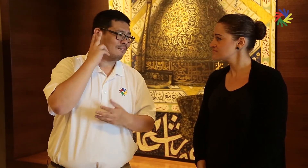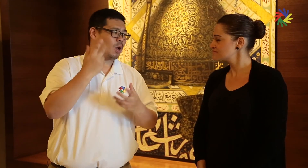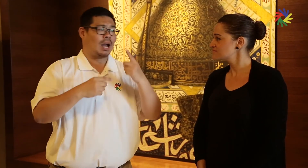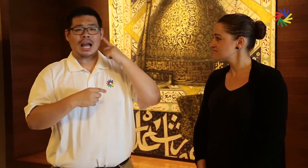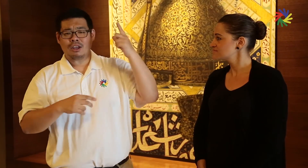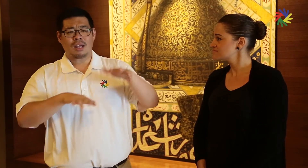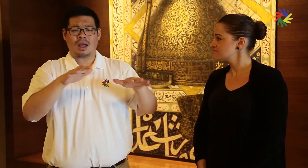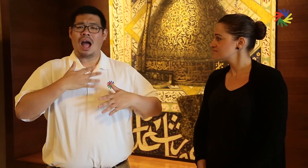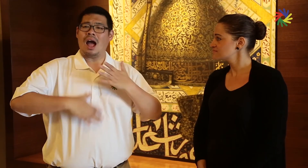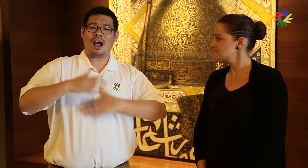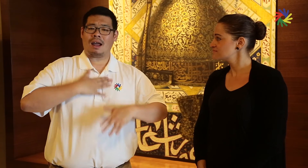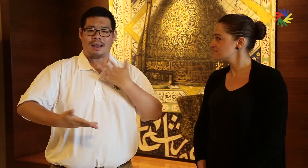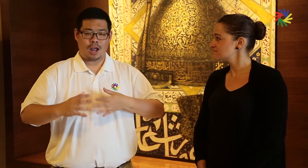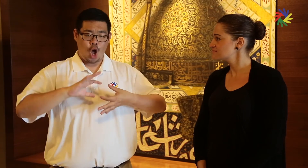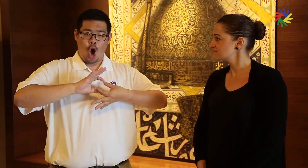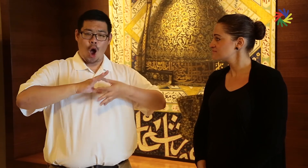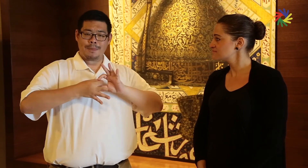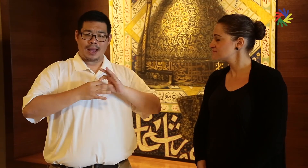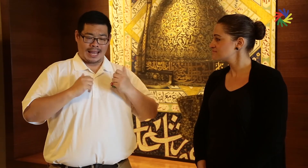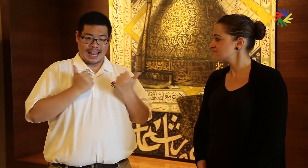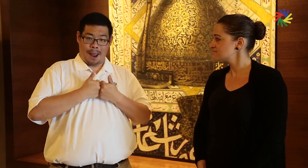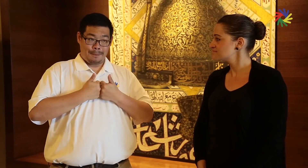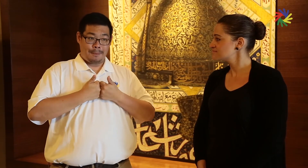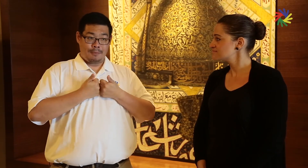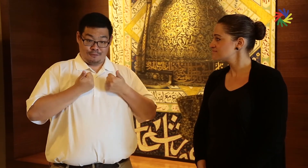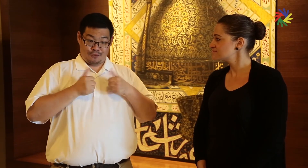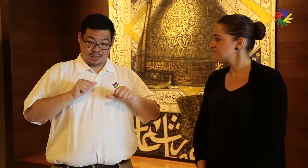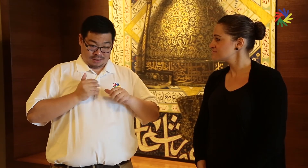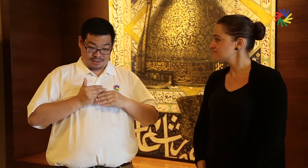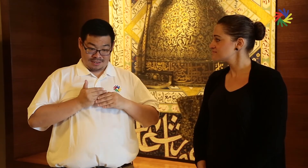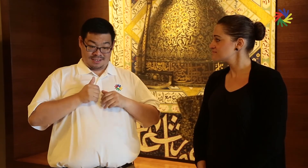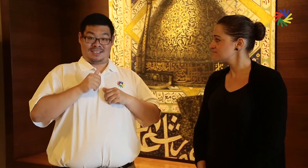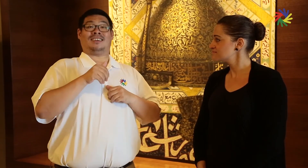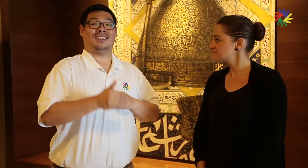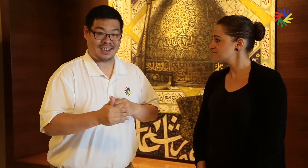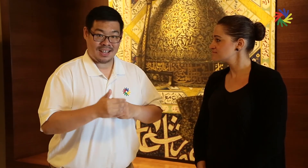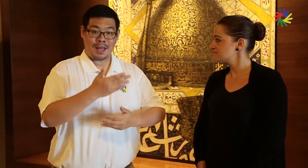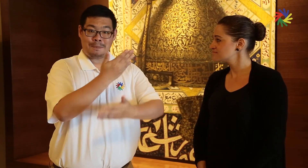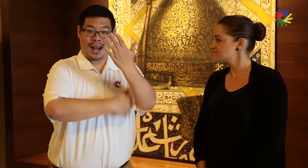are held in the same year as the Olympics and the Paralympics.